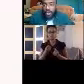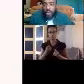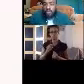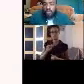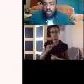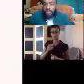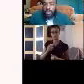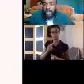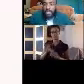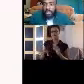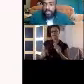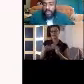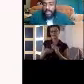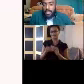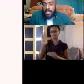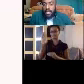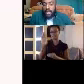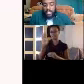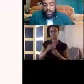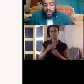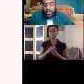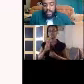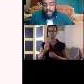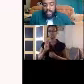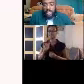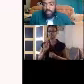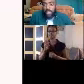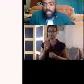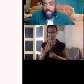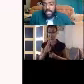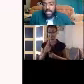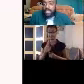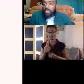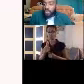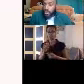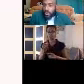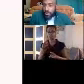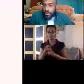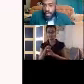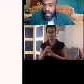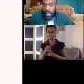we often think of the bystander effect, similar to what Cherie mentioned as an individual,